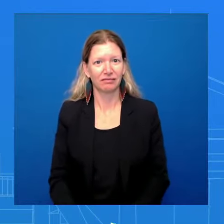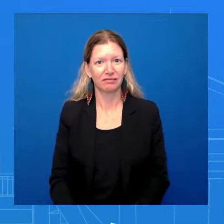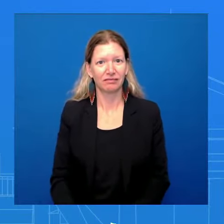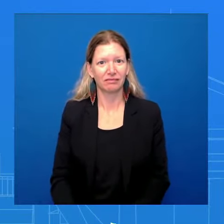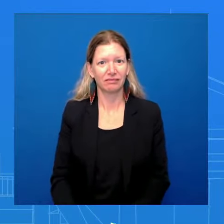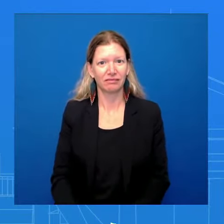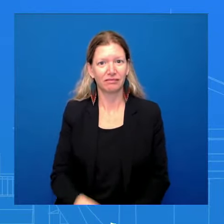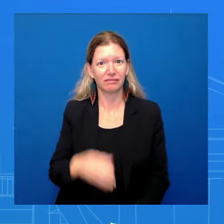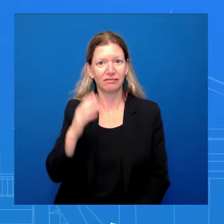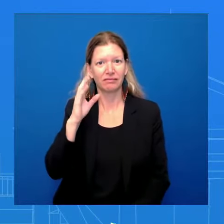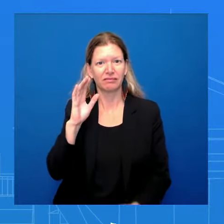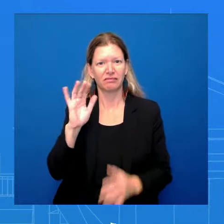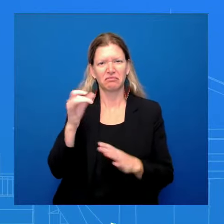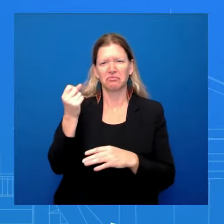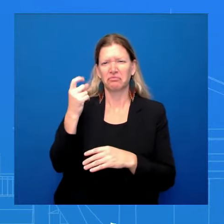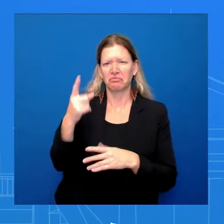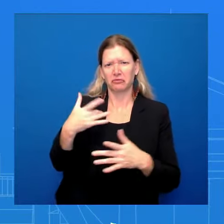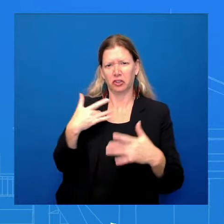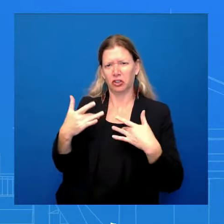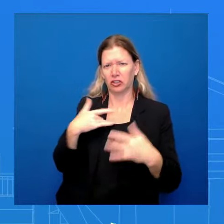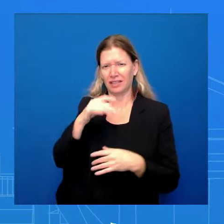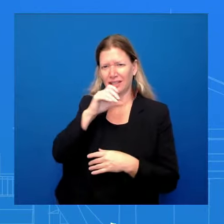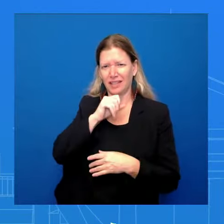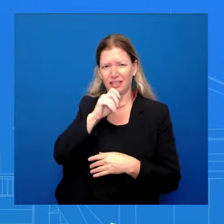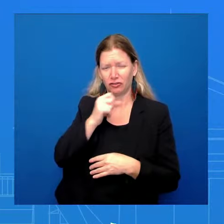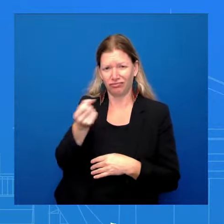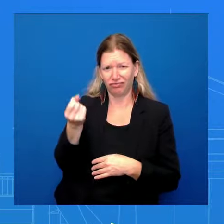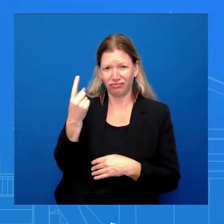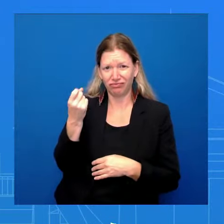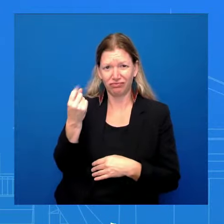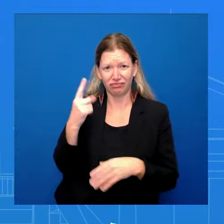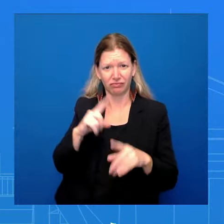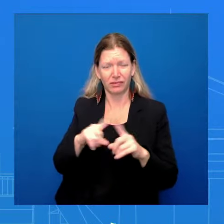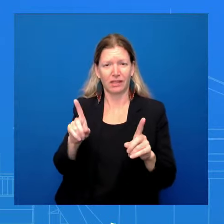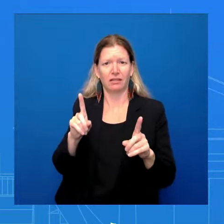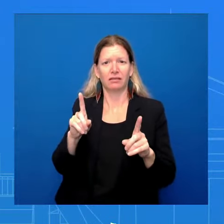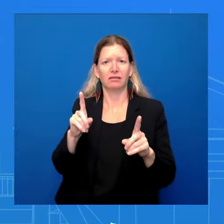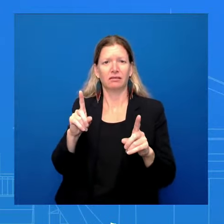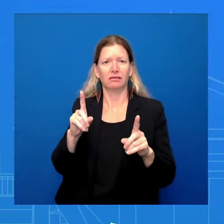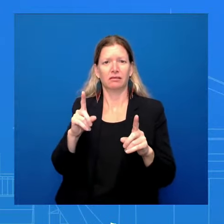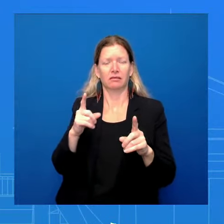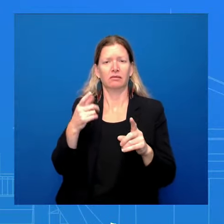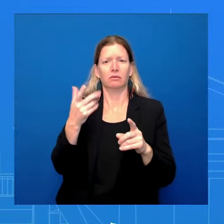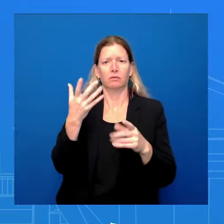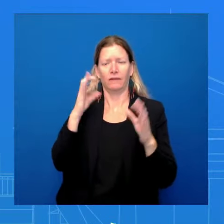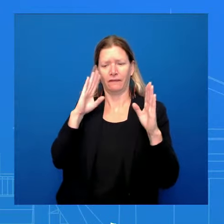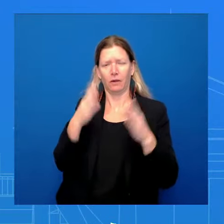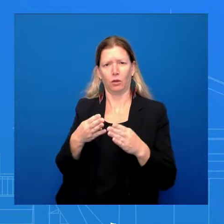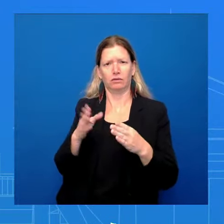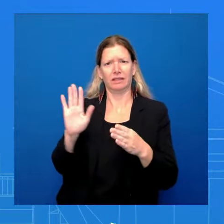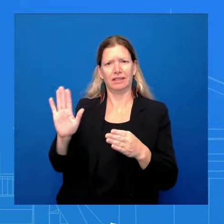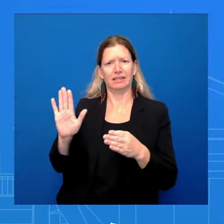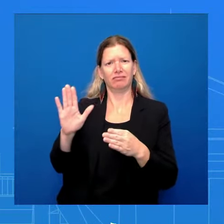But what we're going to continue to talk about is the record that this President has had. It's been a historic record. It is -- it is something